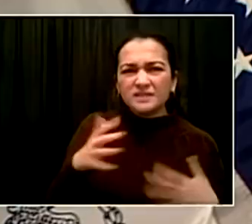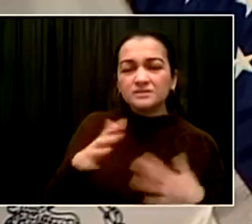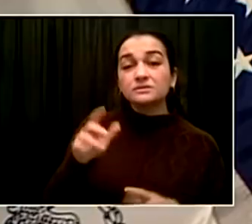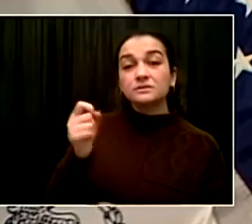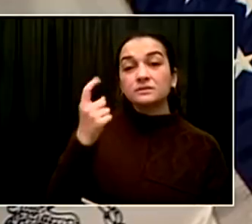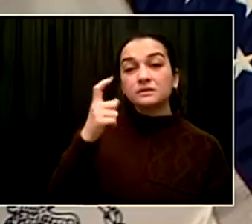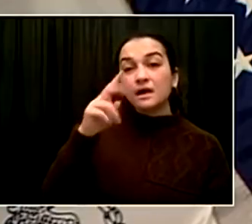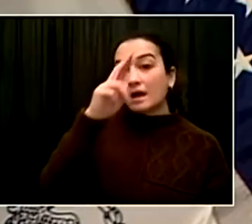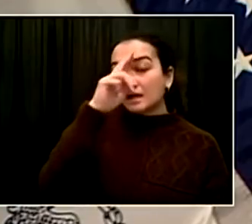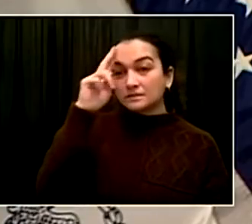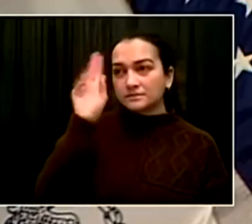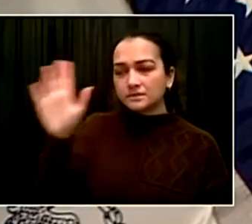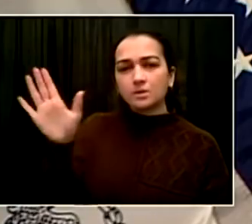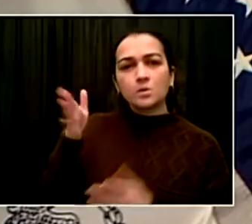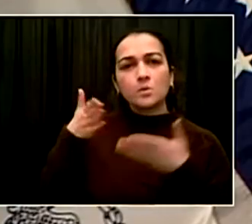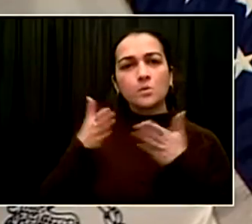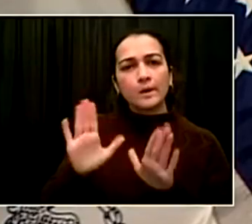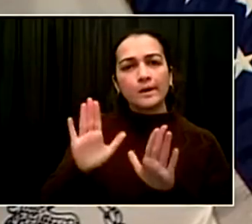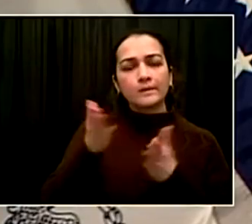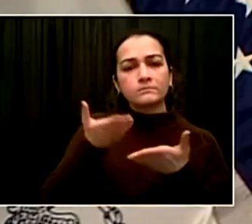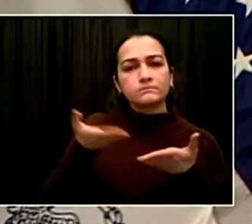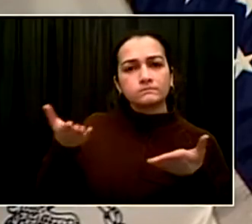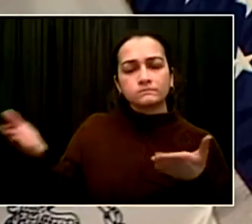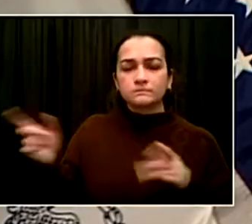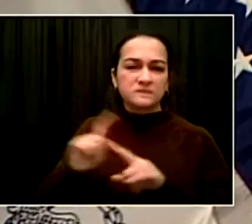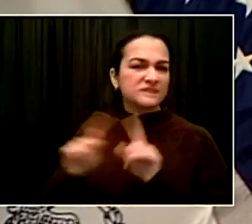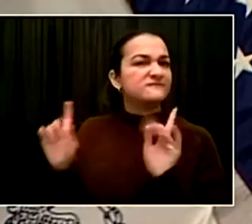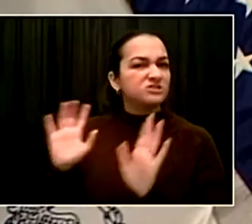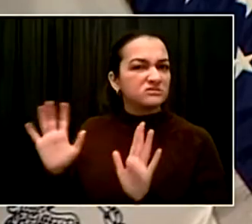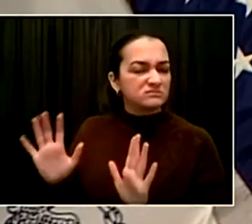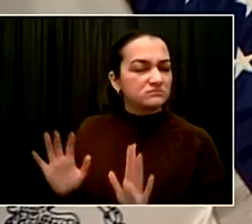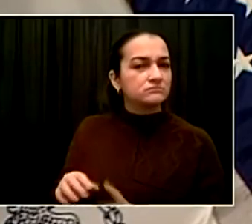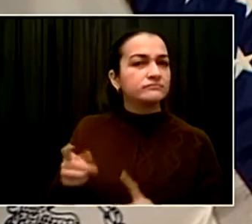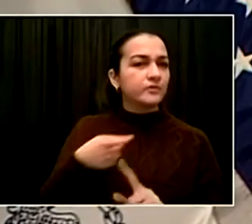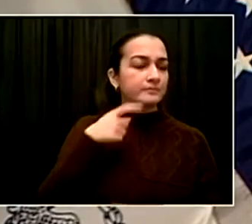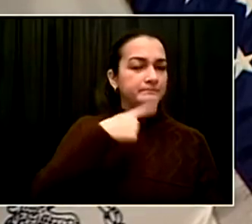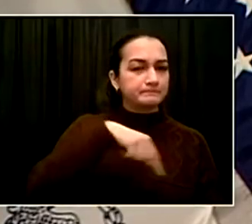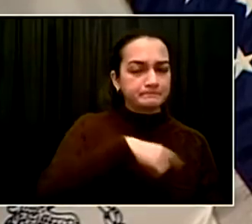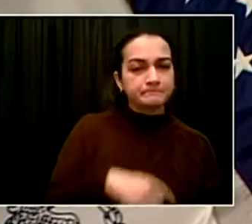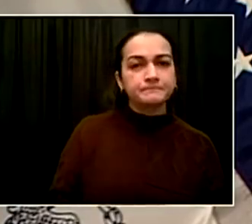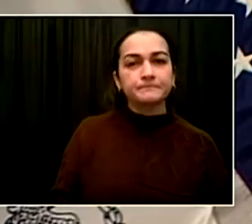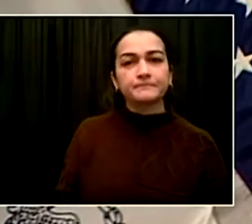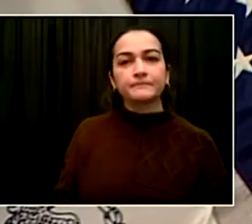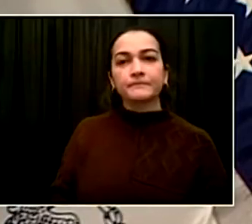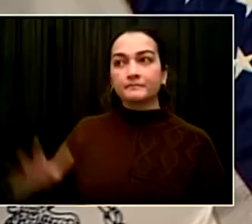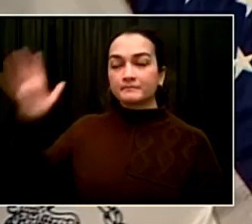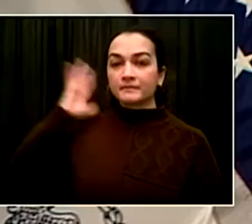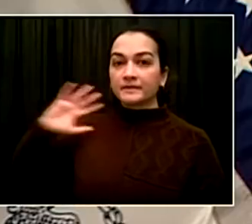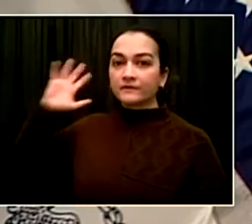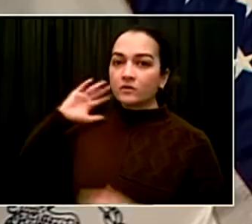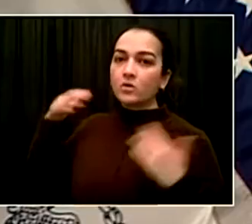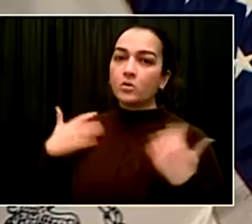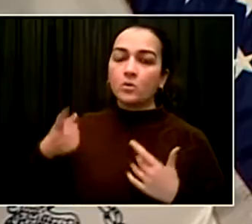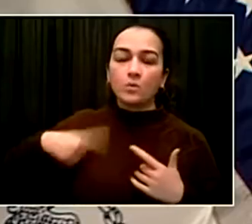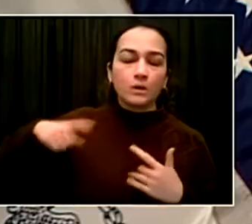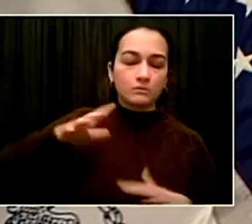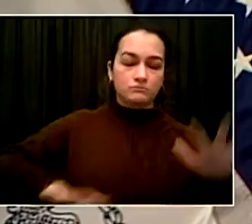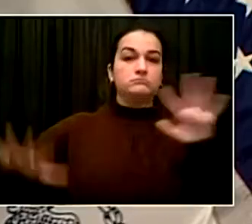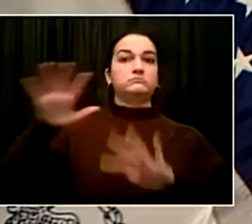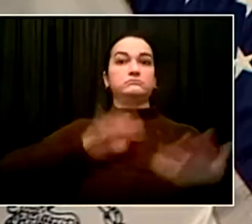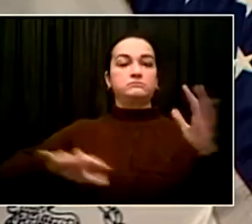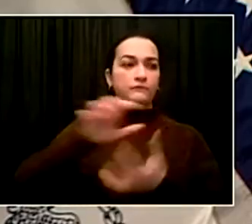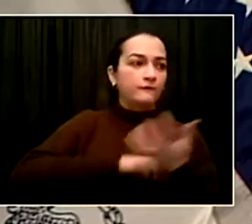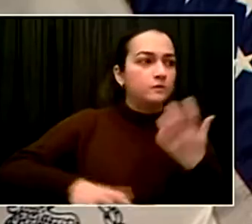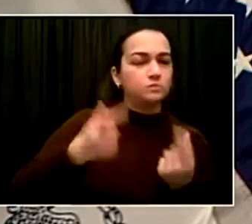KEEN SENSE THAT YOU'RE SEEING